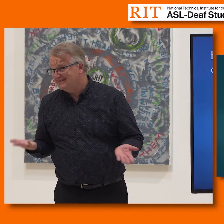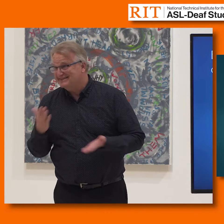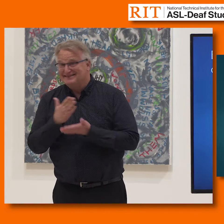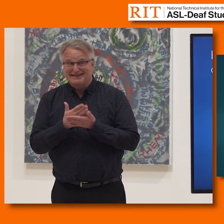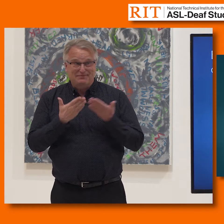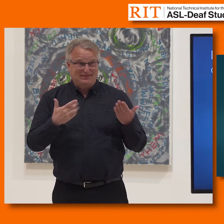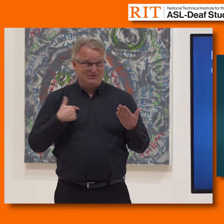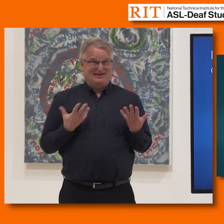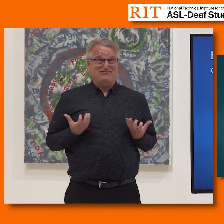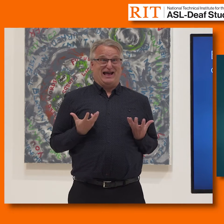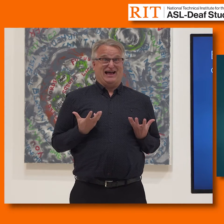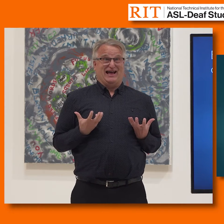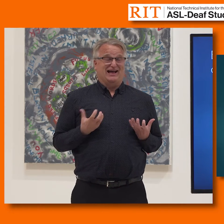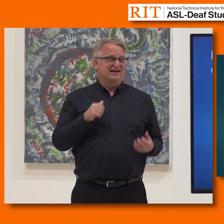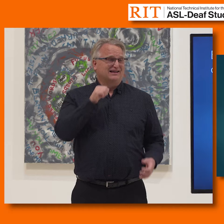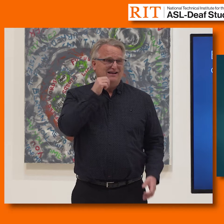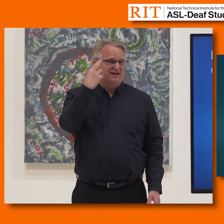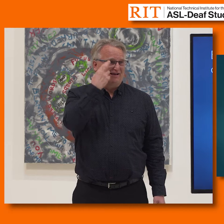You know that interpreter work is not easy.